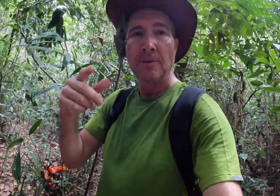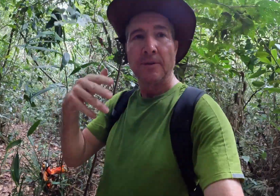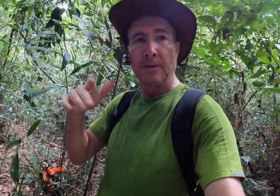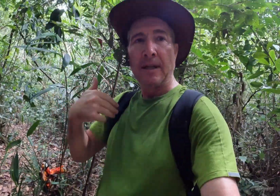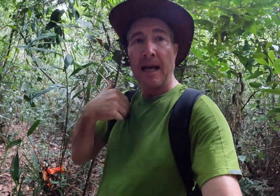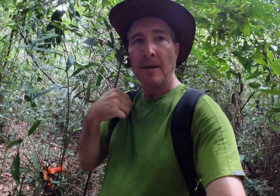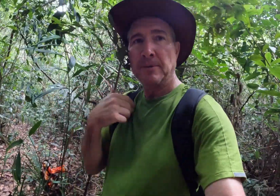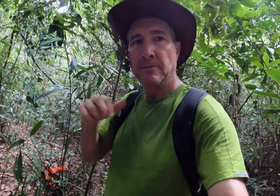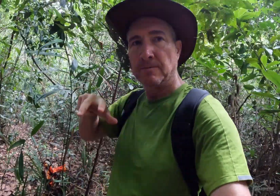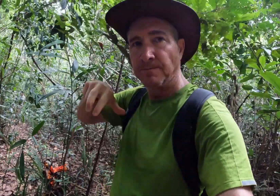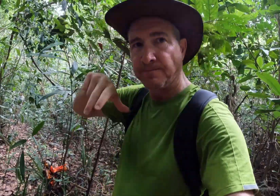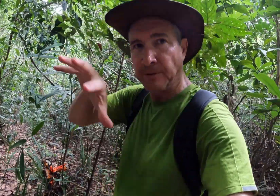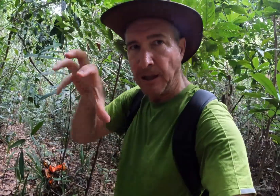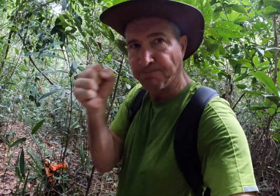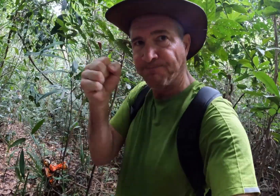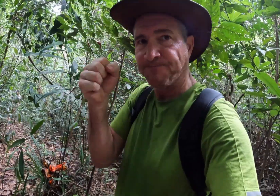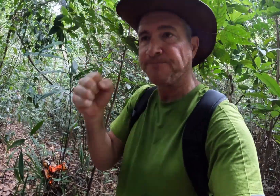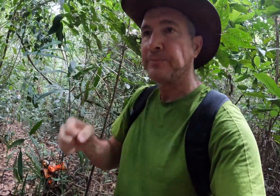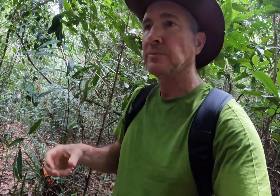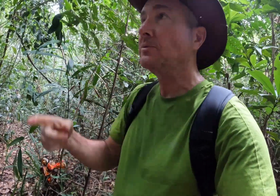Animals get caught walking across it.